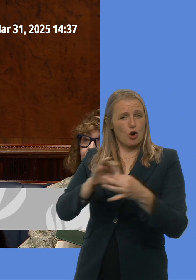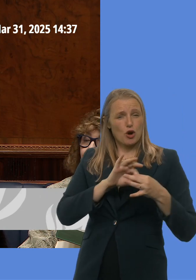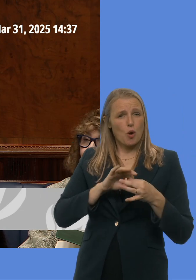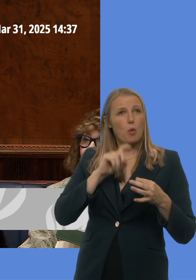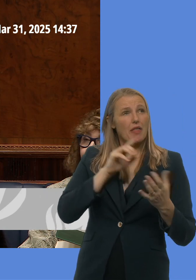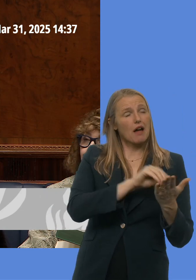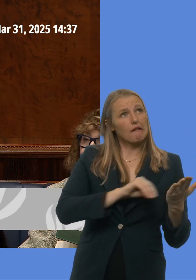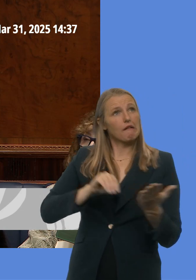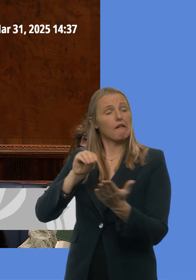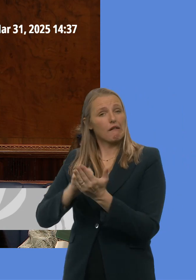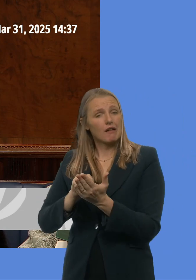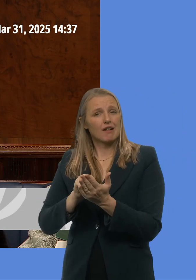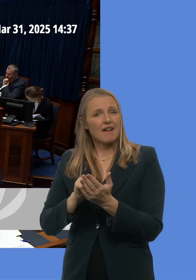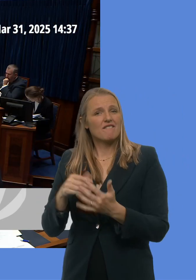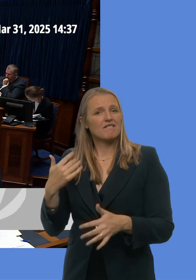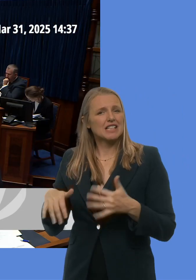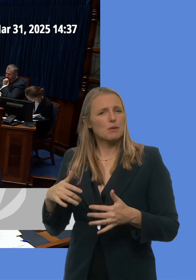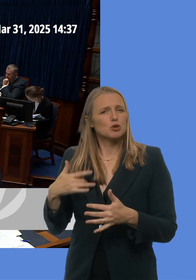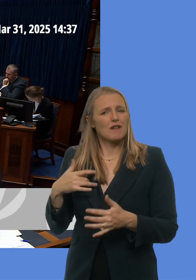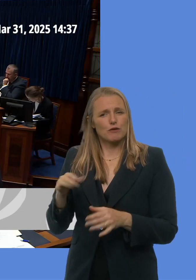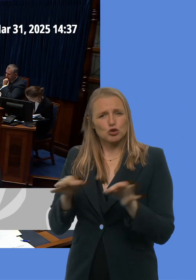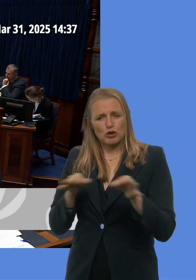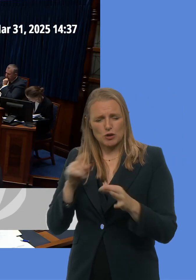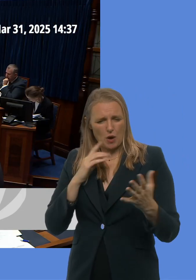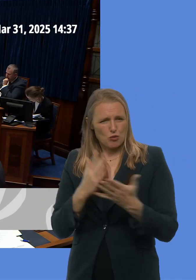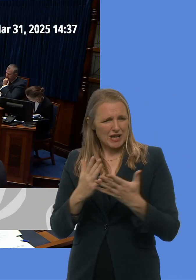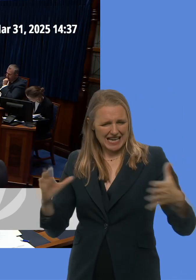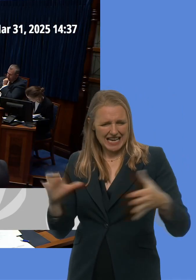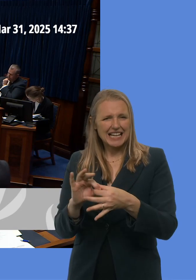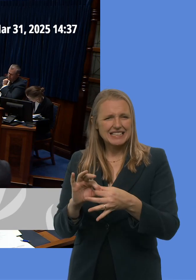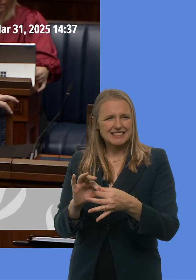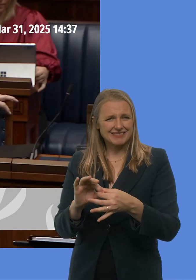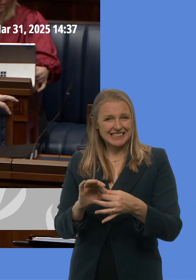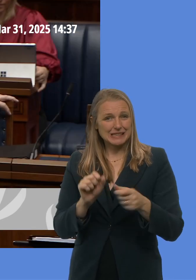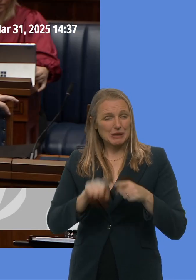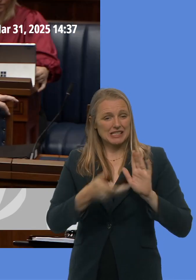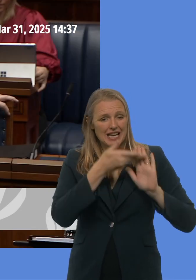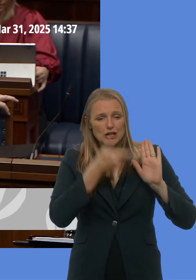across all that intergenerational trauma stuff as well? I thank the Member for her question.